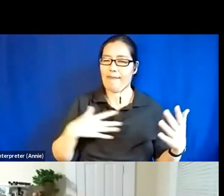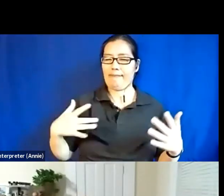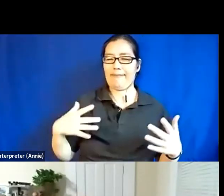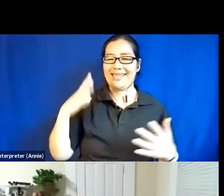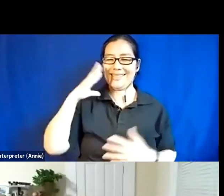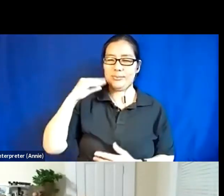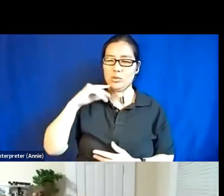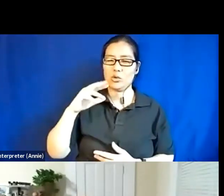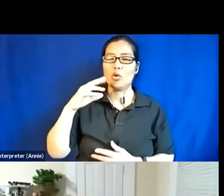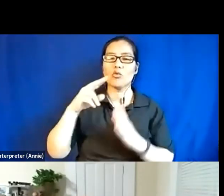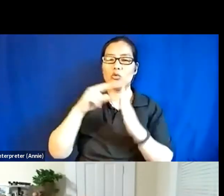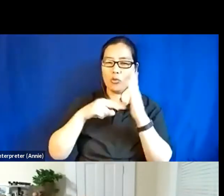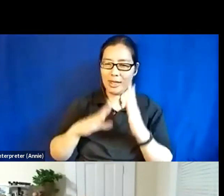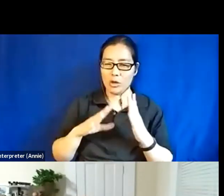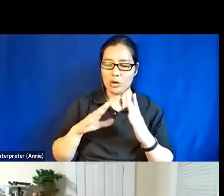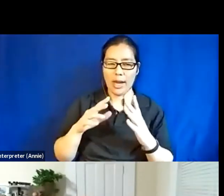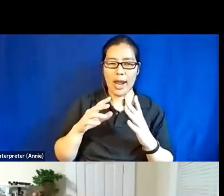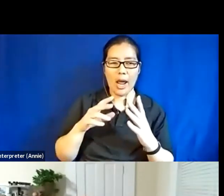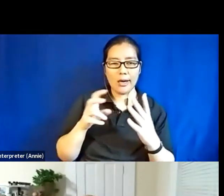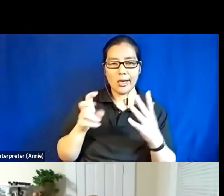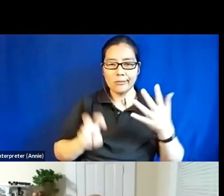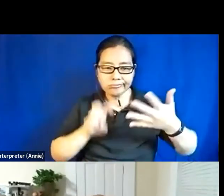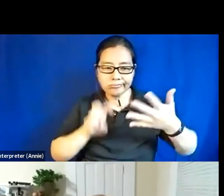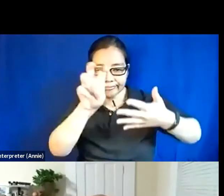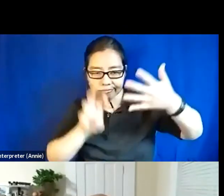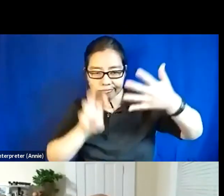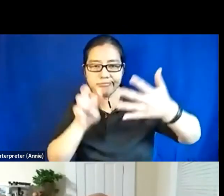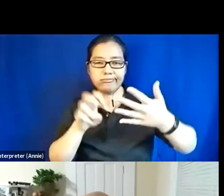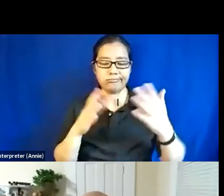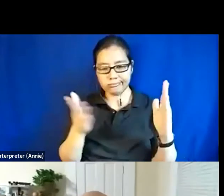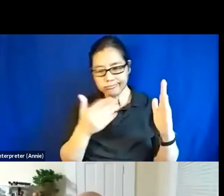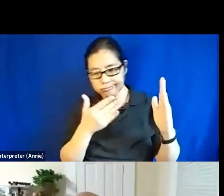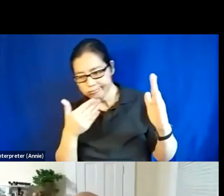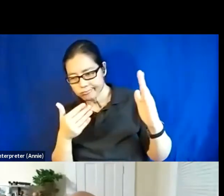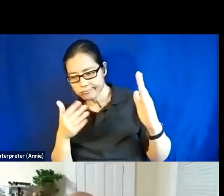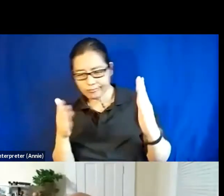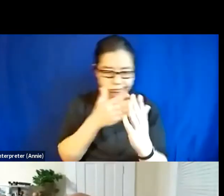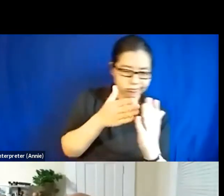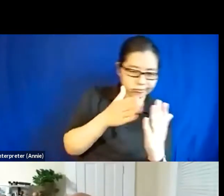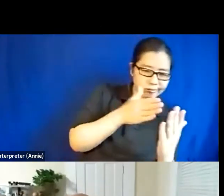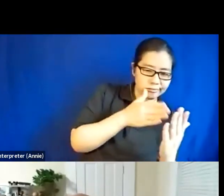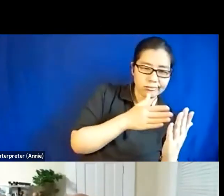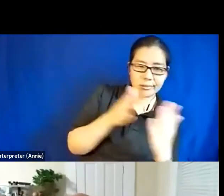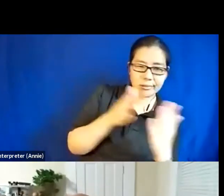forth and explore different parts of the text. If the text is being read to you like a